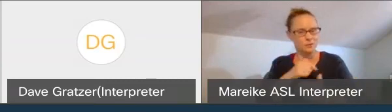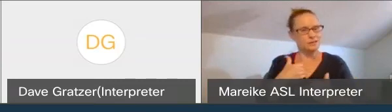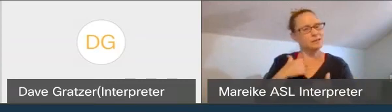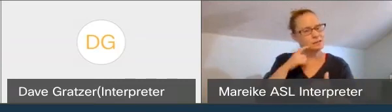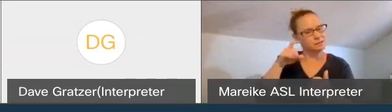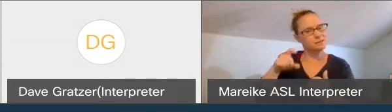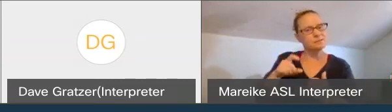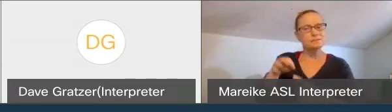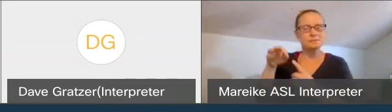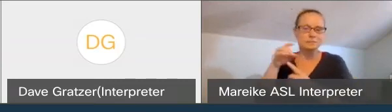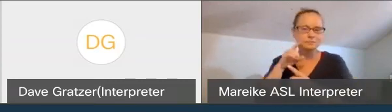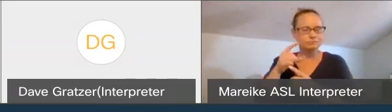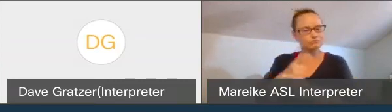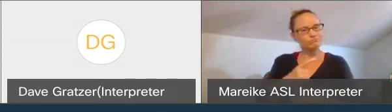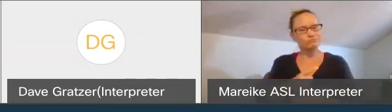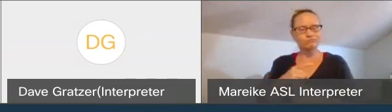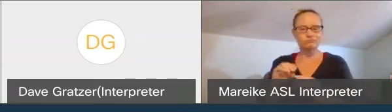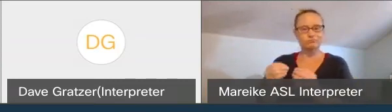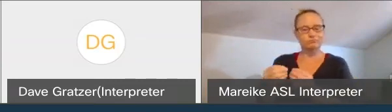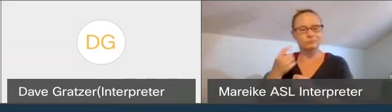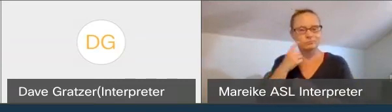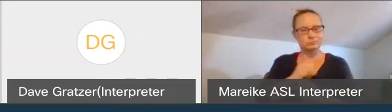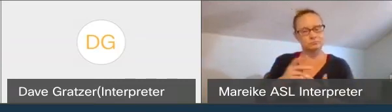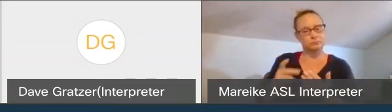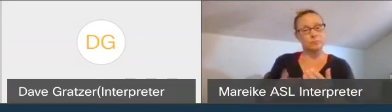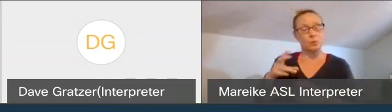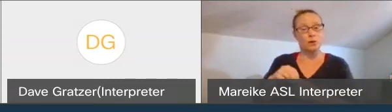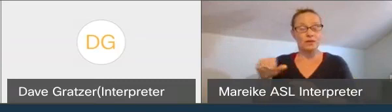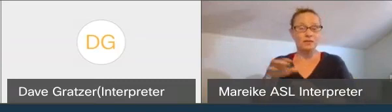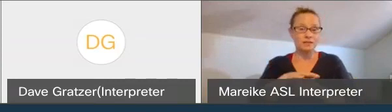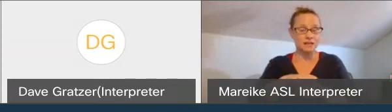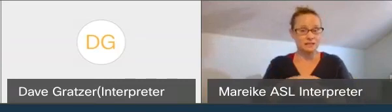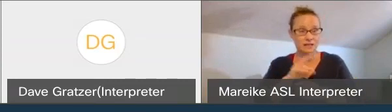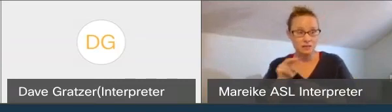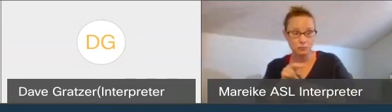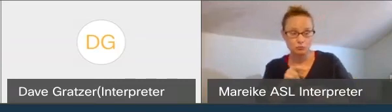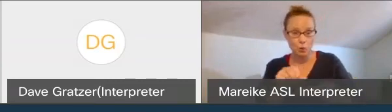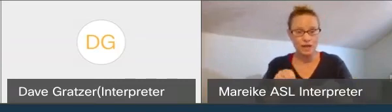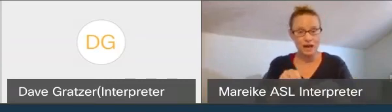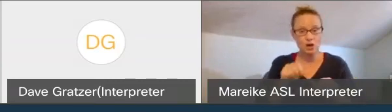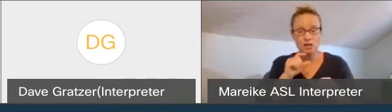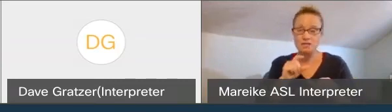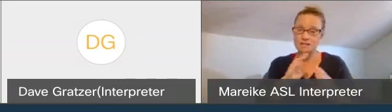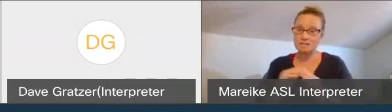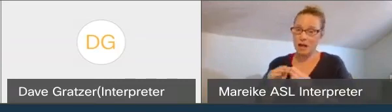are an essential part of the program. Within our designated patrol area in Downtown Billings, anyone encountered committing an observed violation